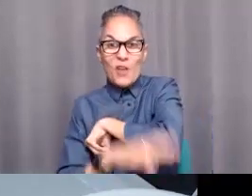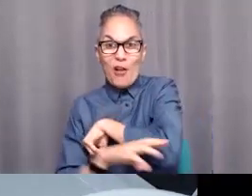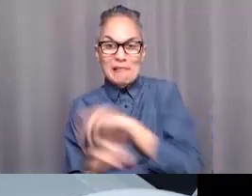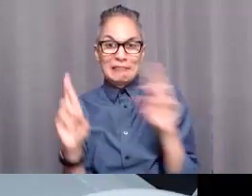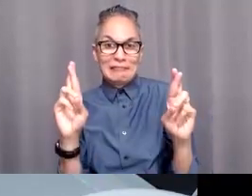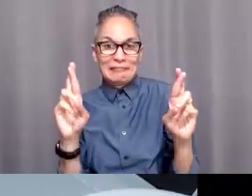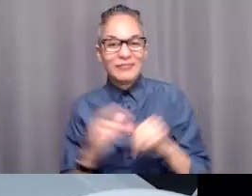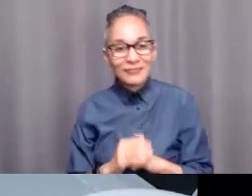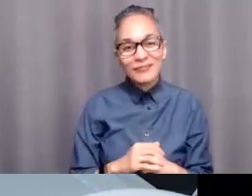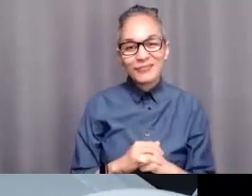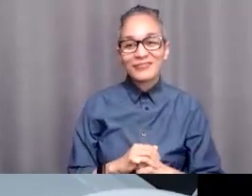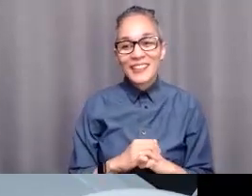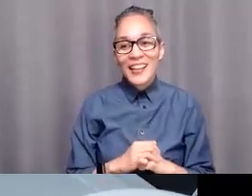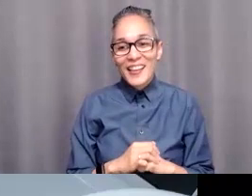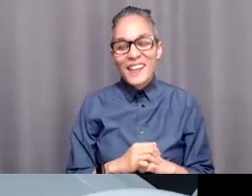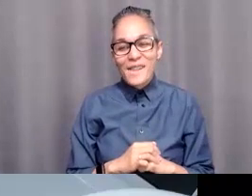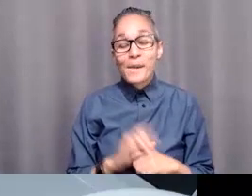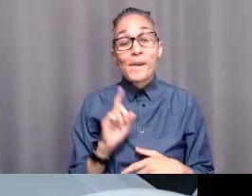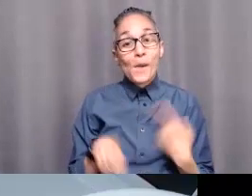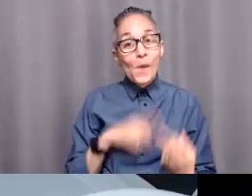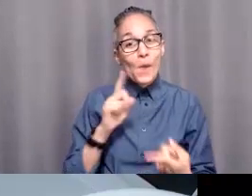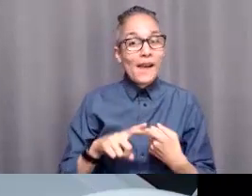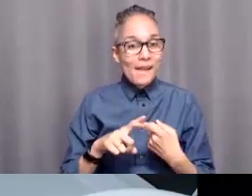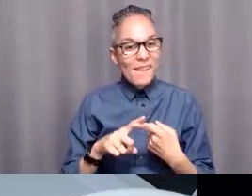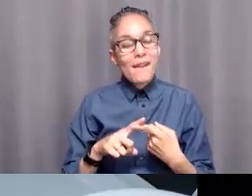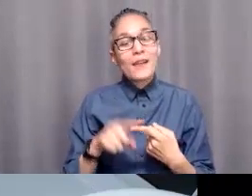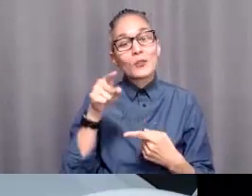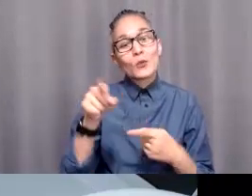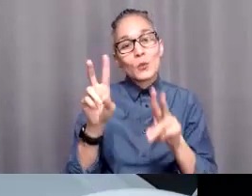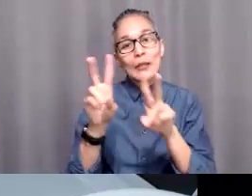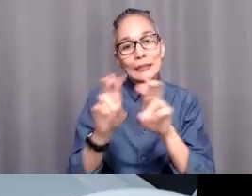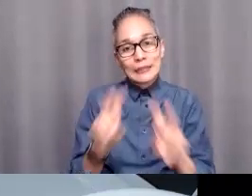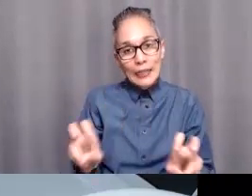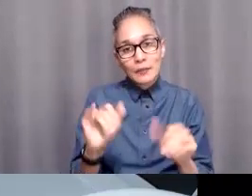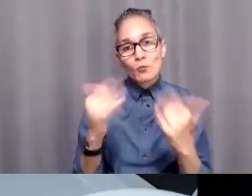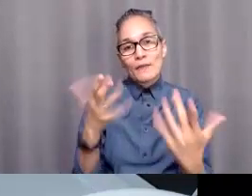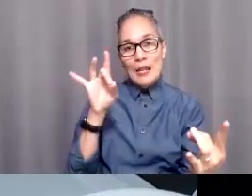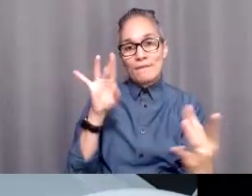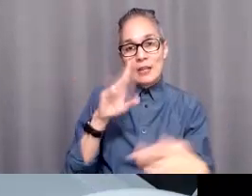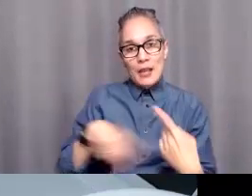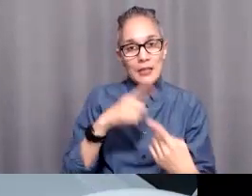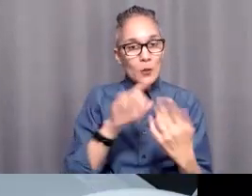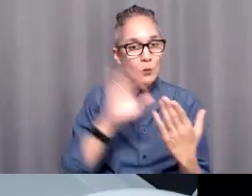When it comes to assessing and providing feedback on student coursework.